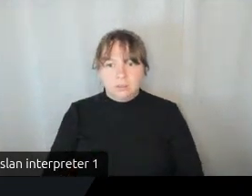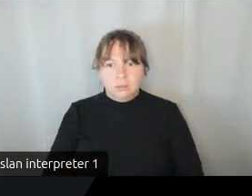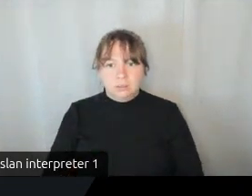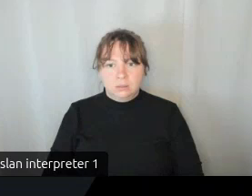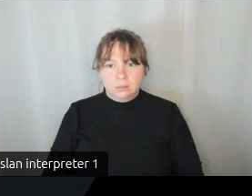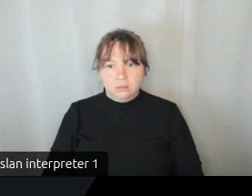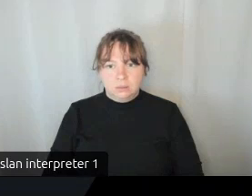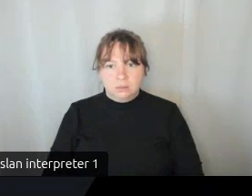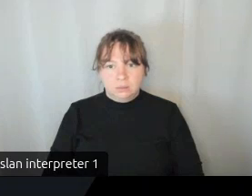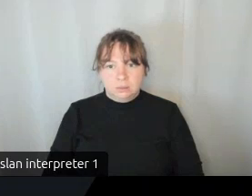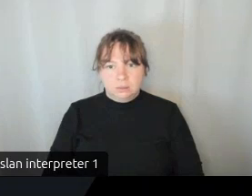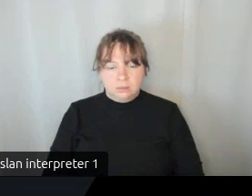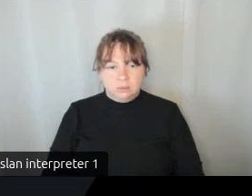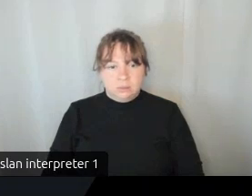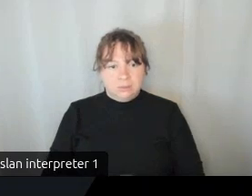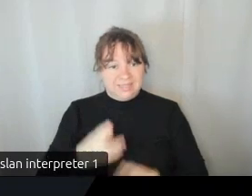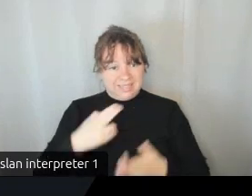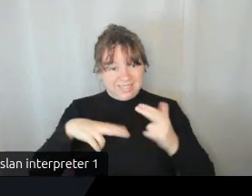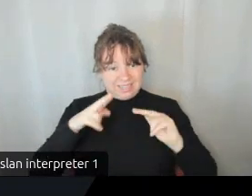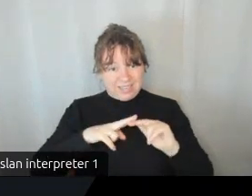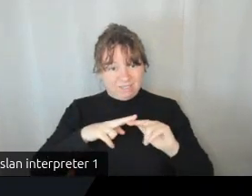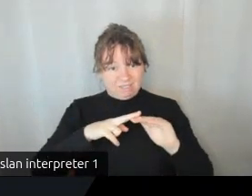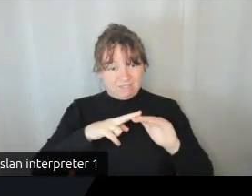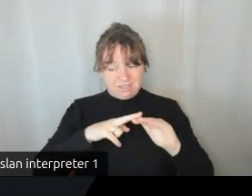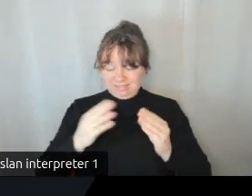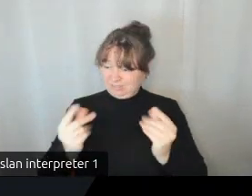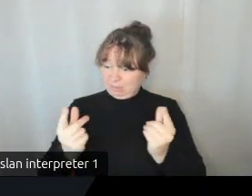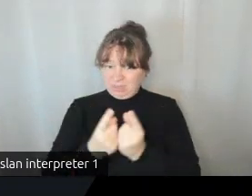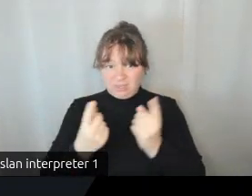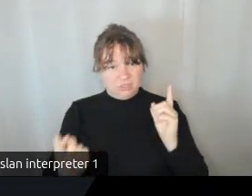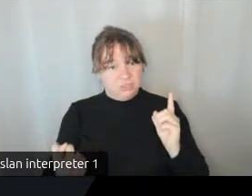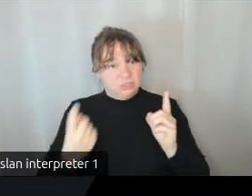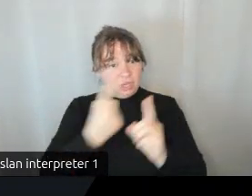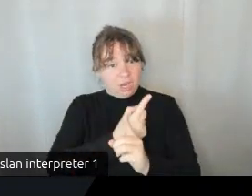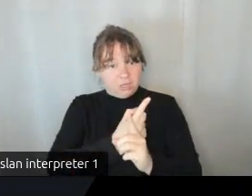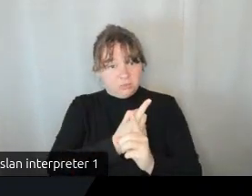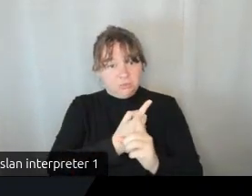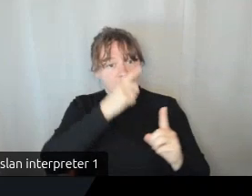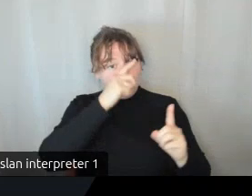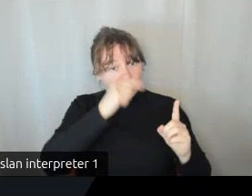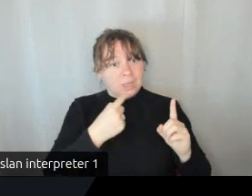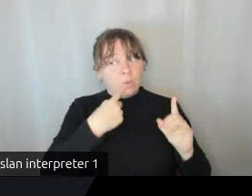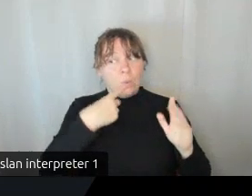to if the circumstances change an application can be made to vary an existing order. The existing